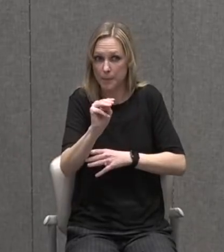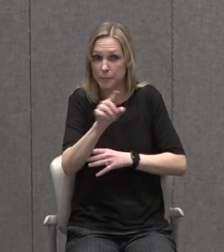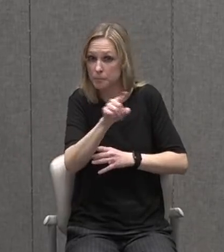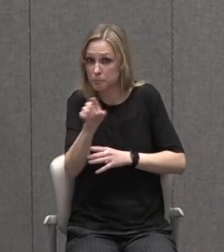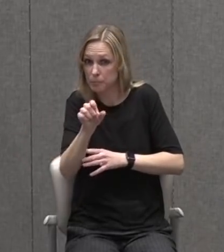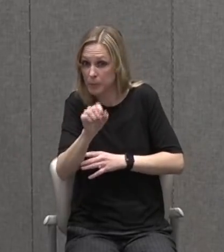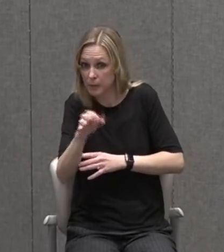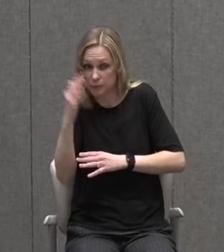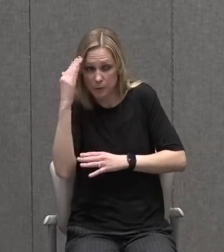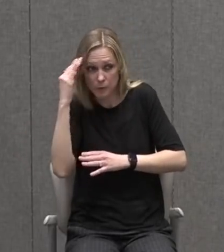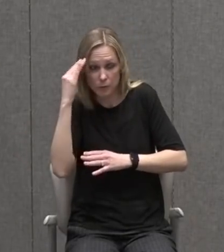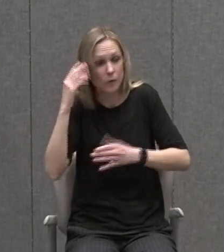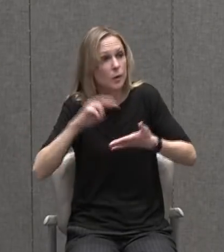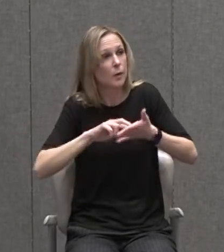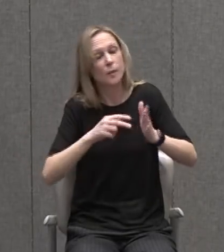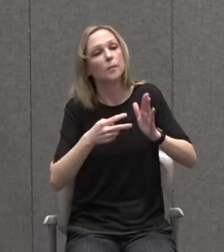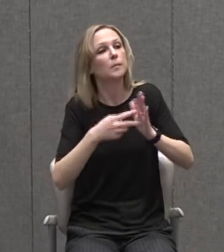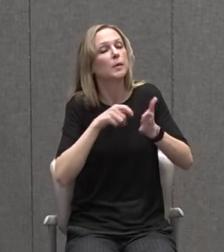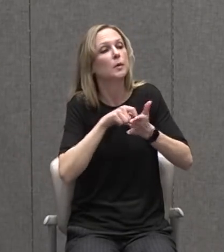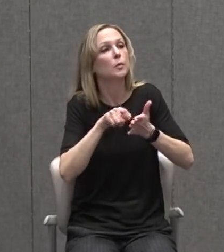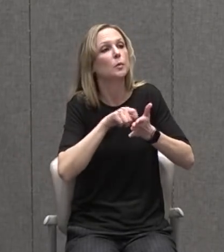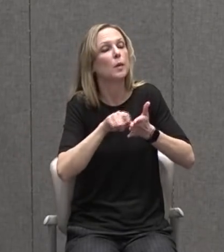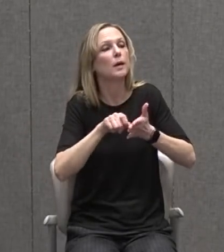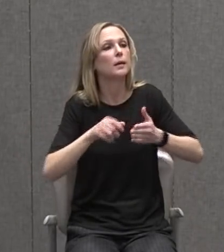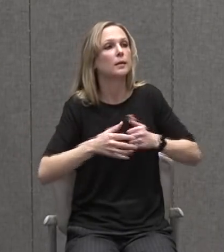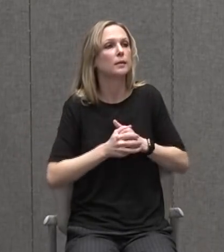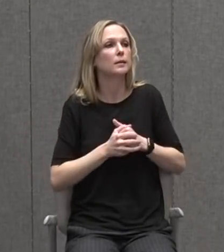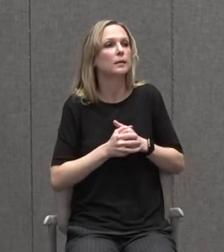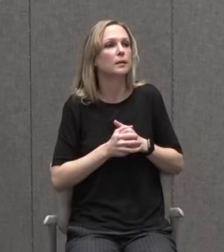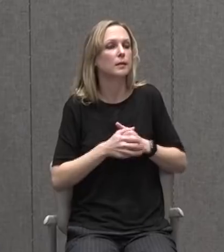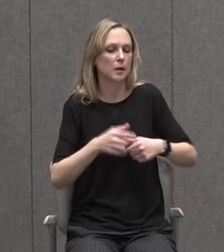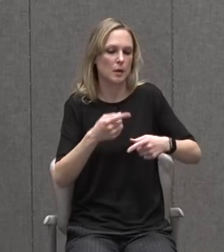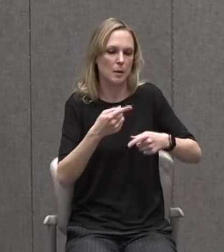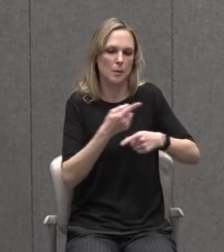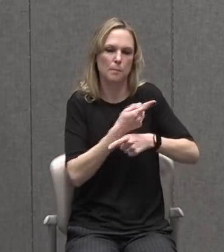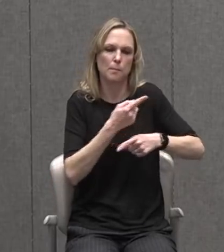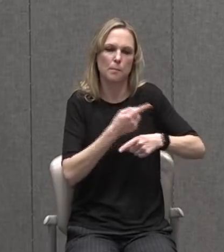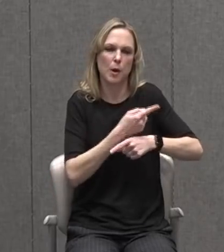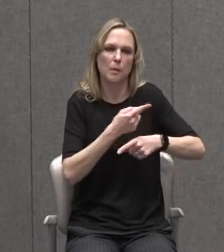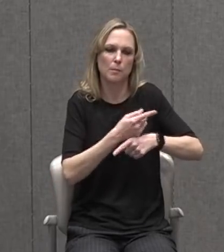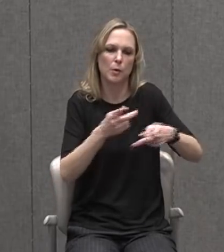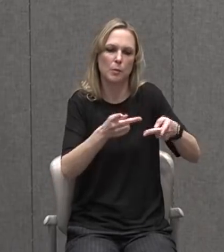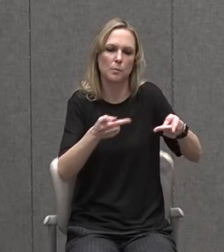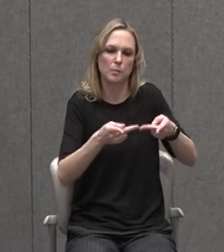it is writing that number out to the proper place value that it belongs in.